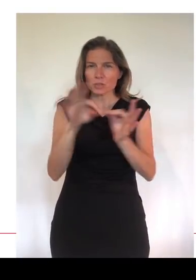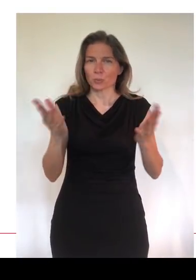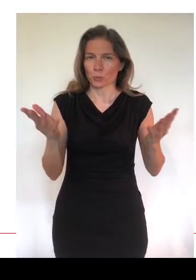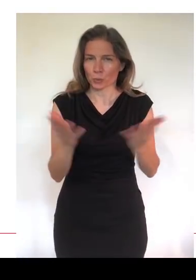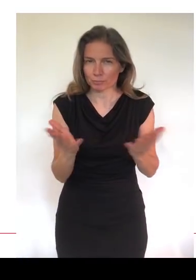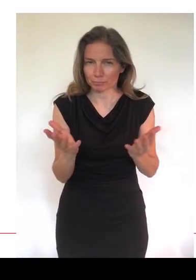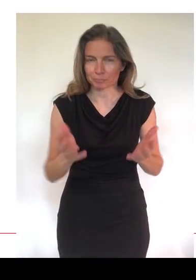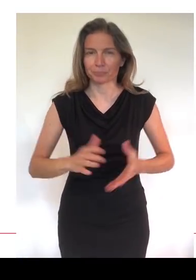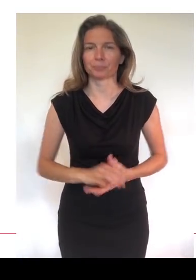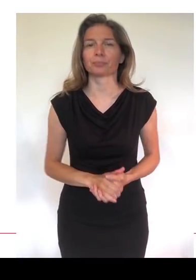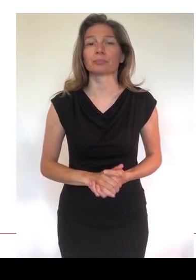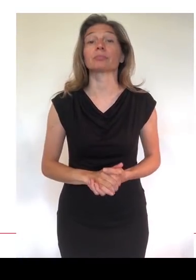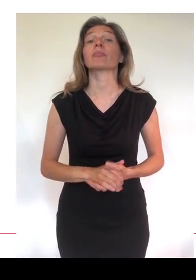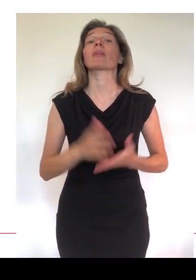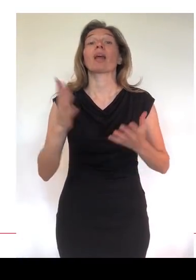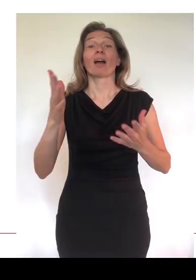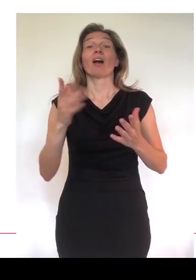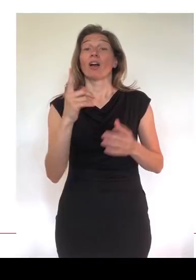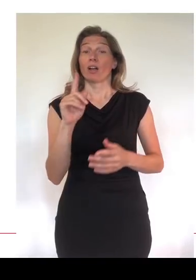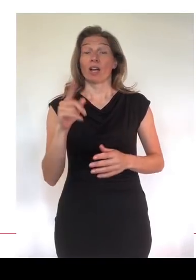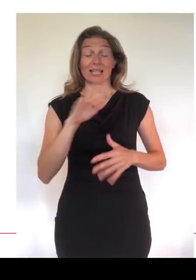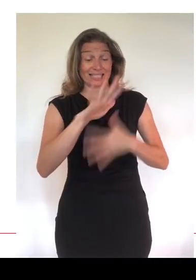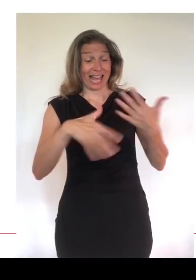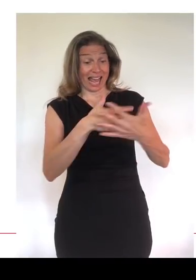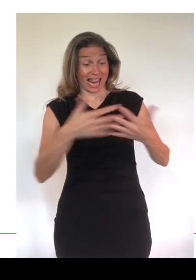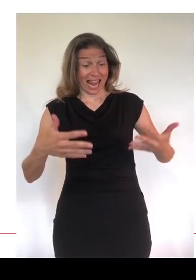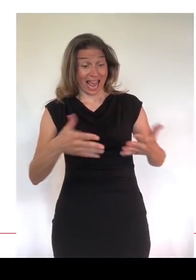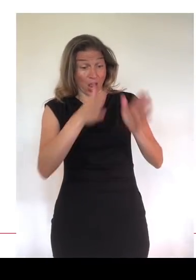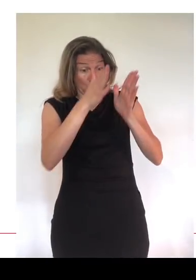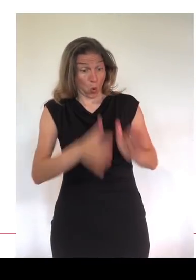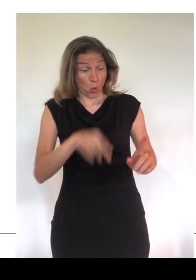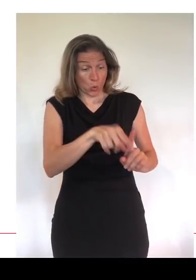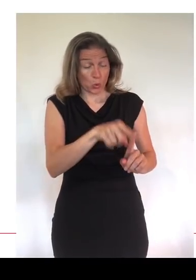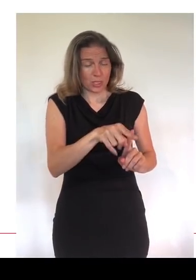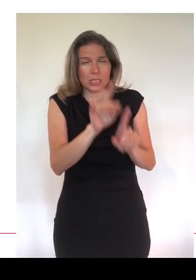is it that we measure so we want to gather detailed information on the